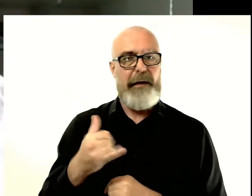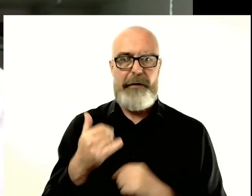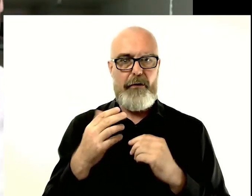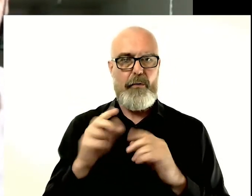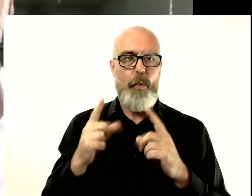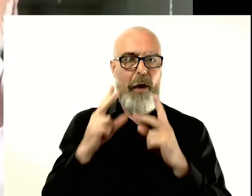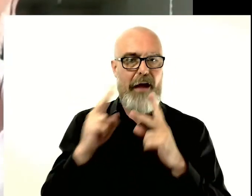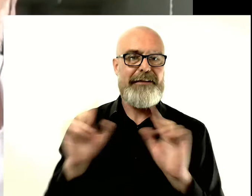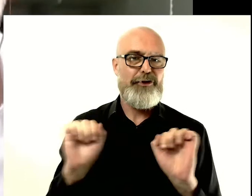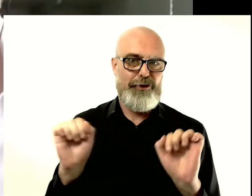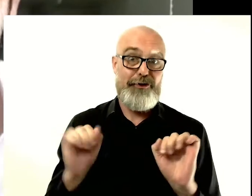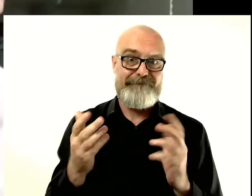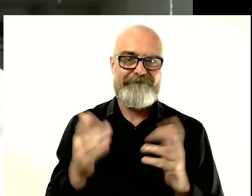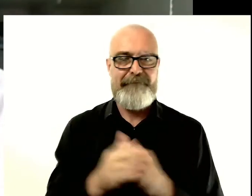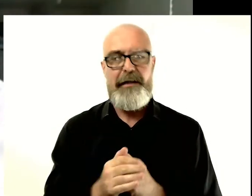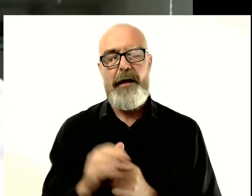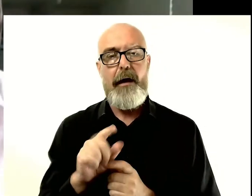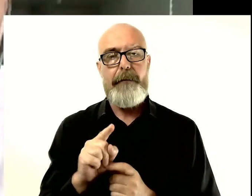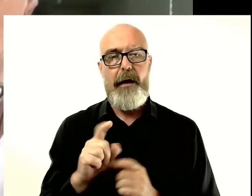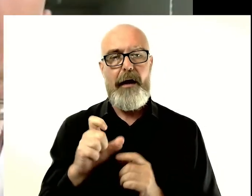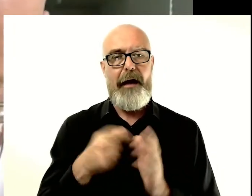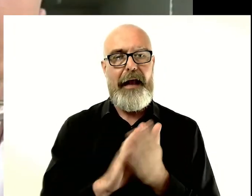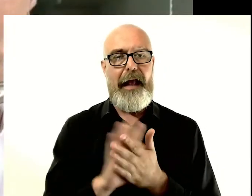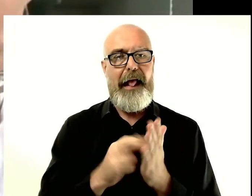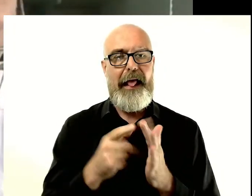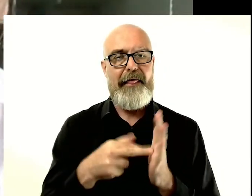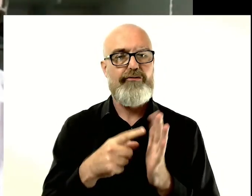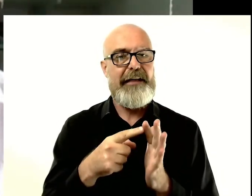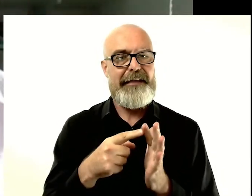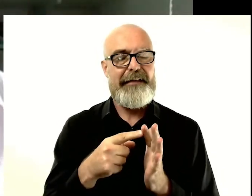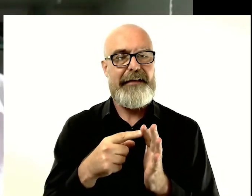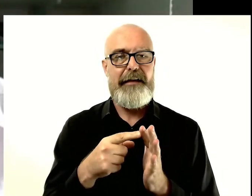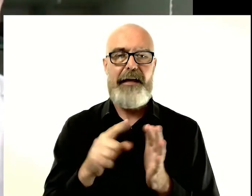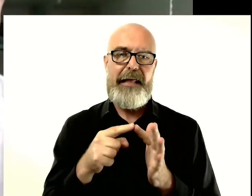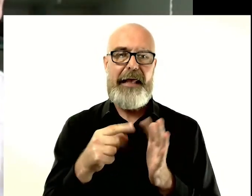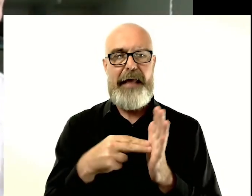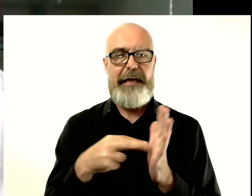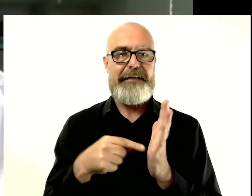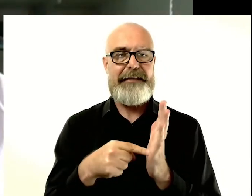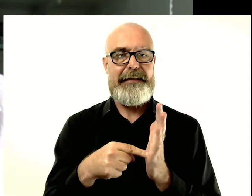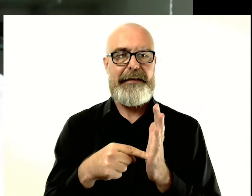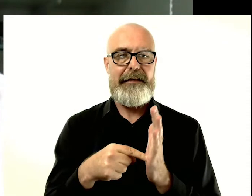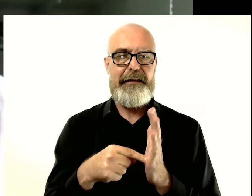she where she is on your screen